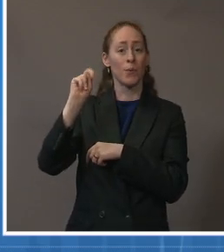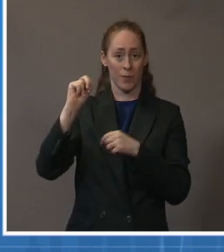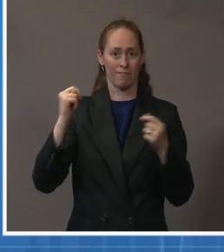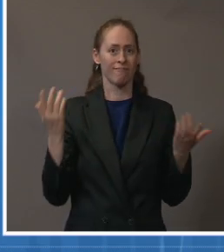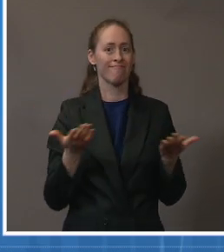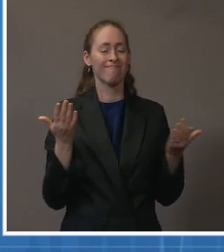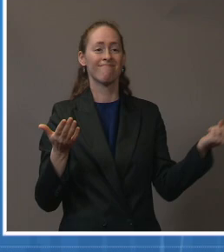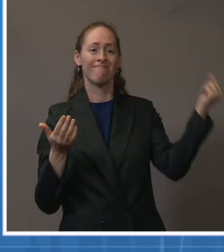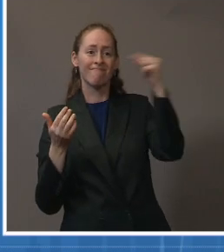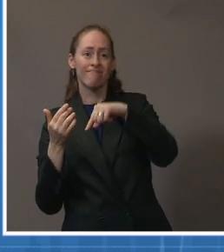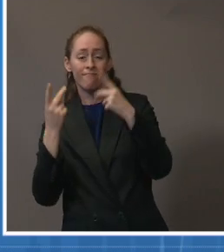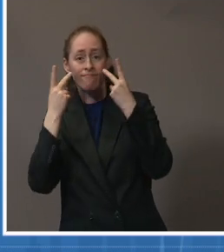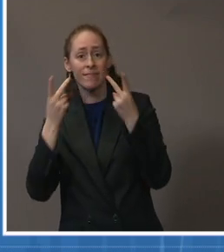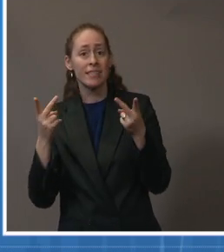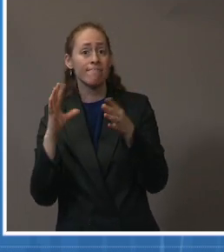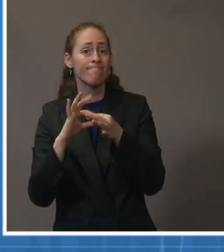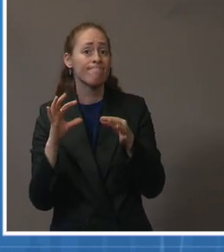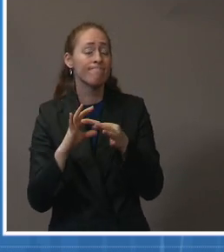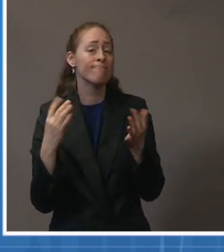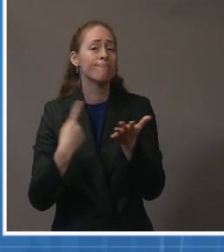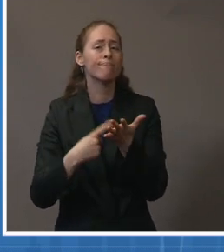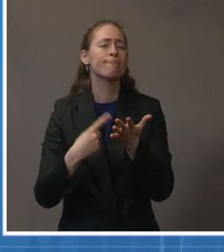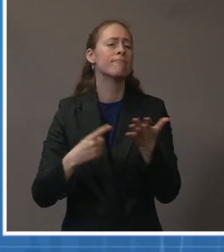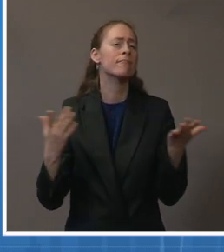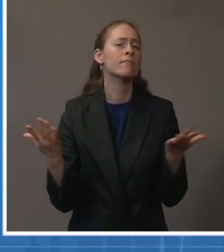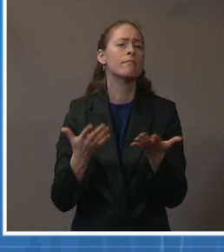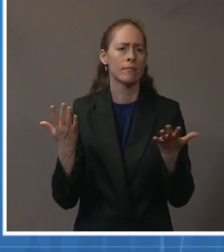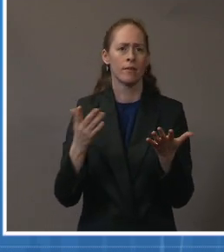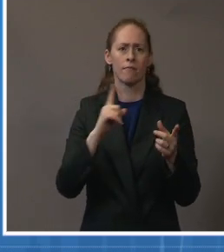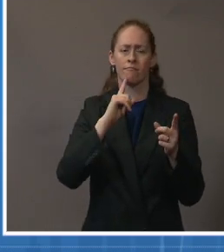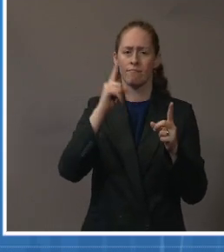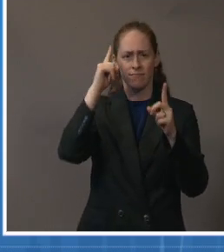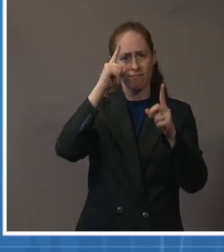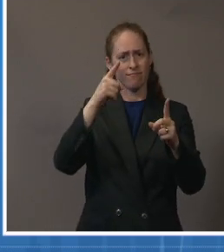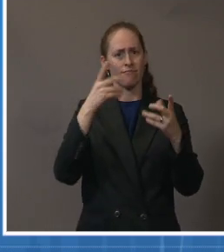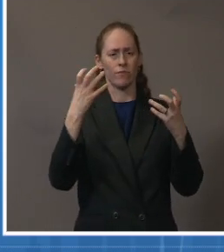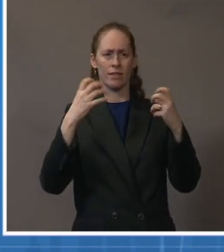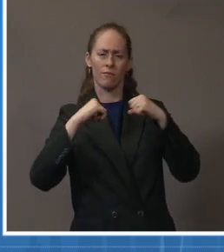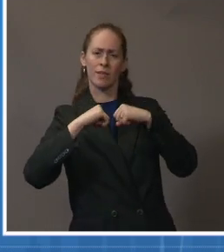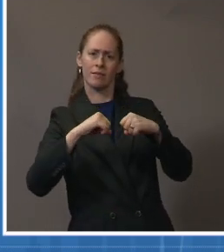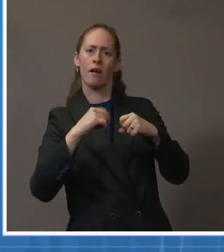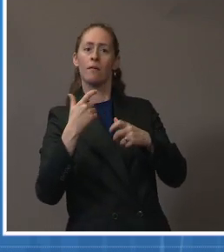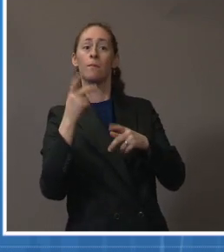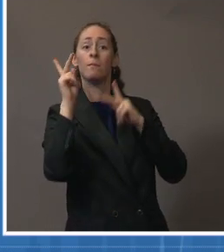is actually about the protection of American forces and the forces who serve alongside American forces: